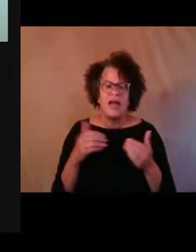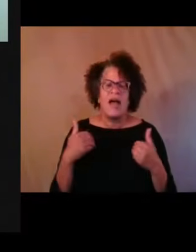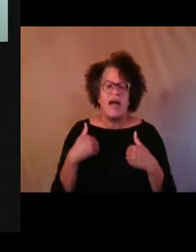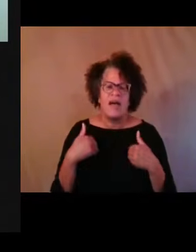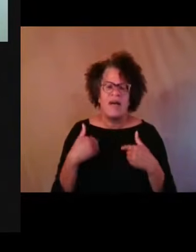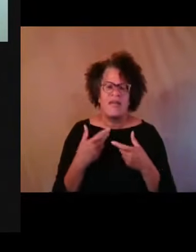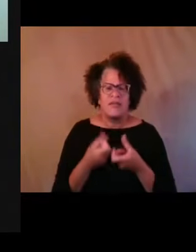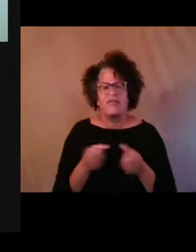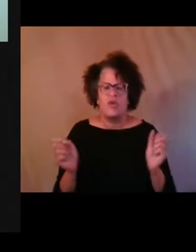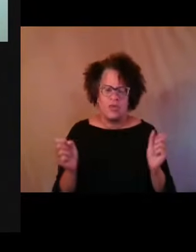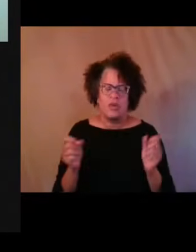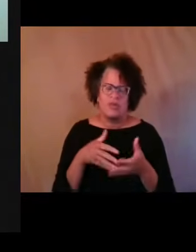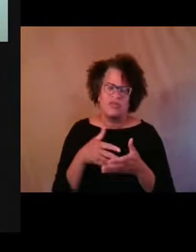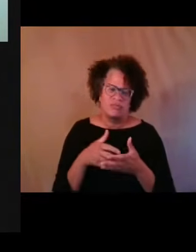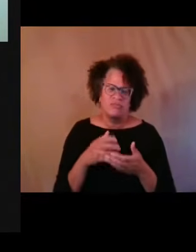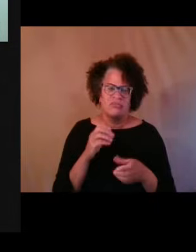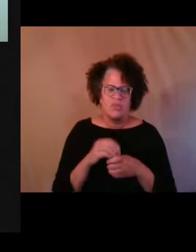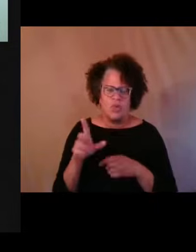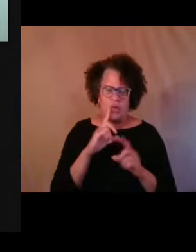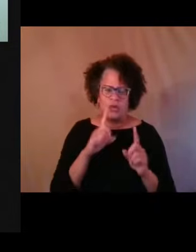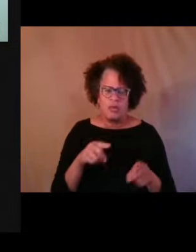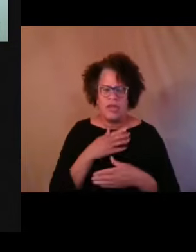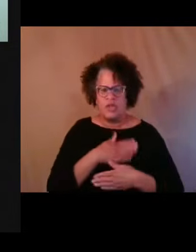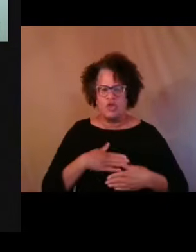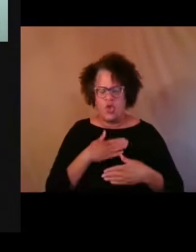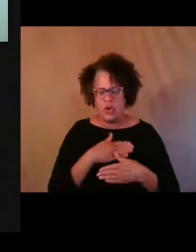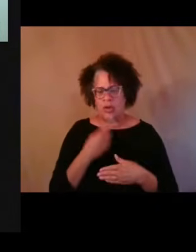and responding to it? Can you give us a short response?